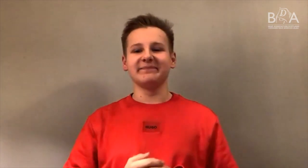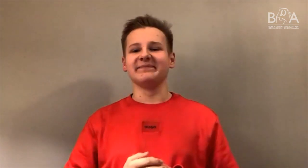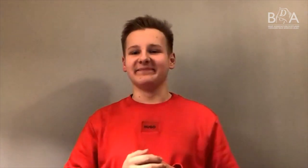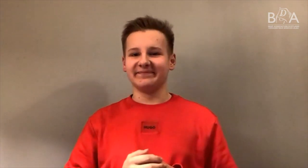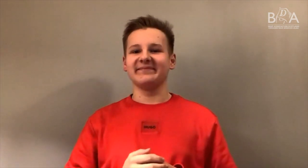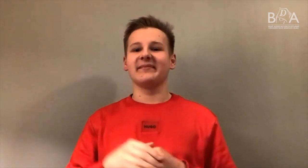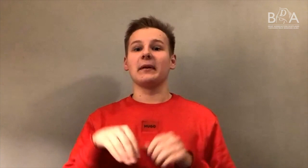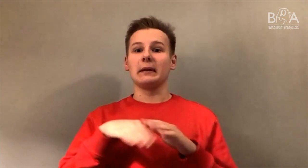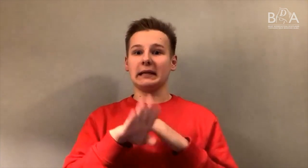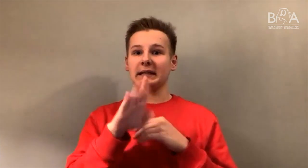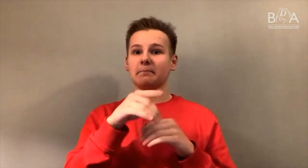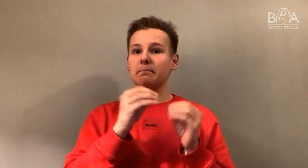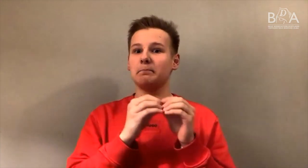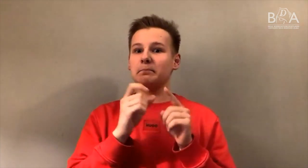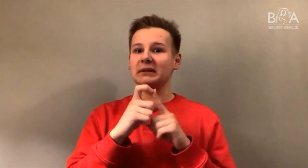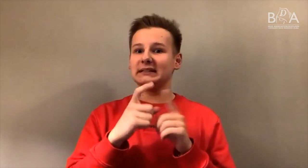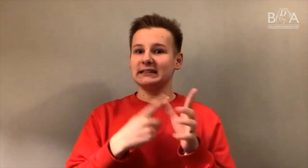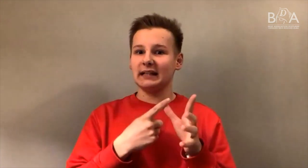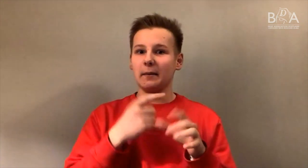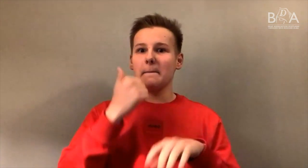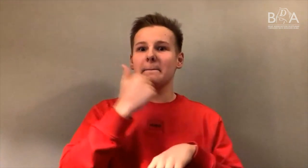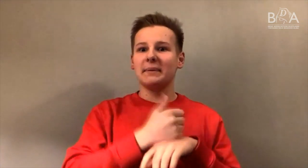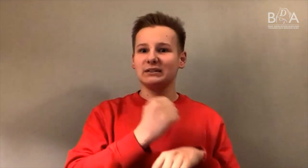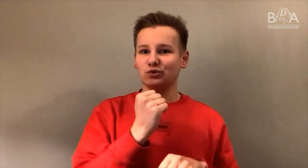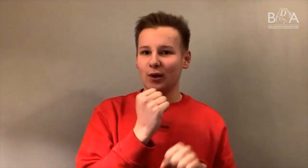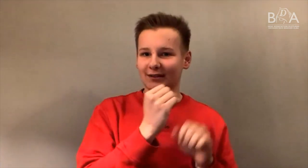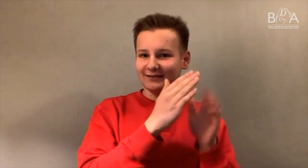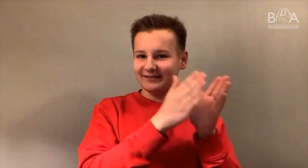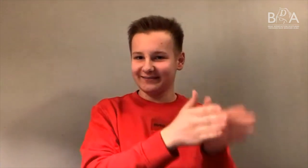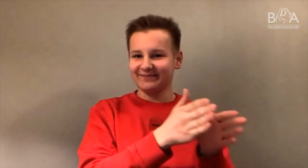part of the BDA, the British Deaf Association, Scotland.